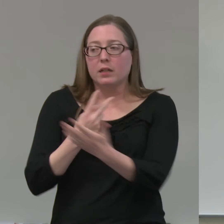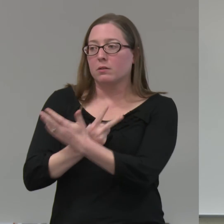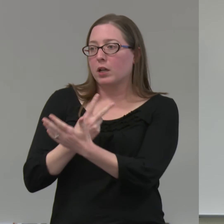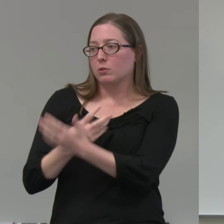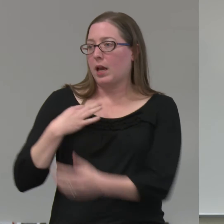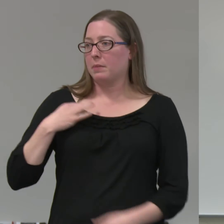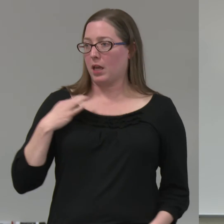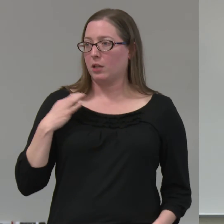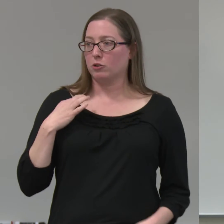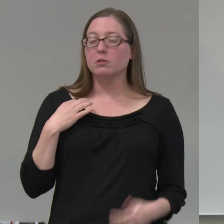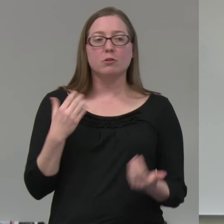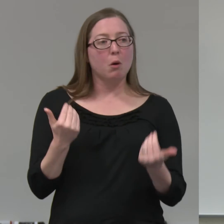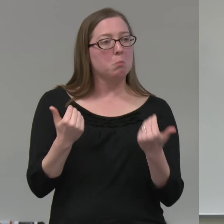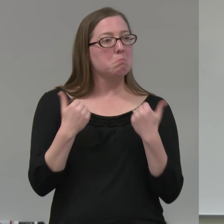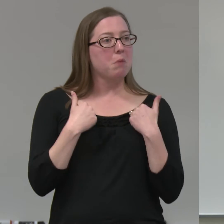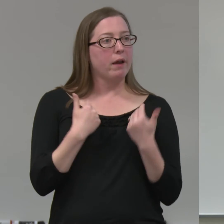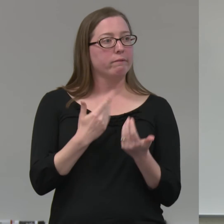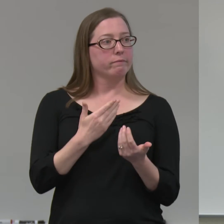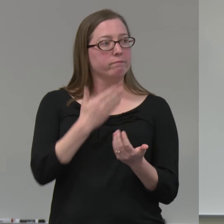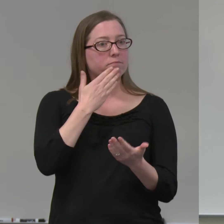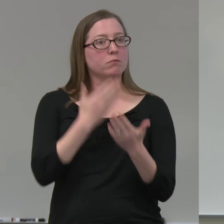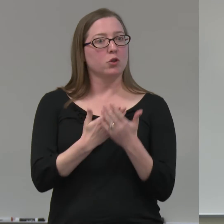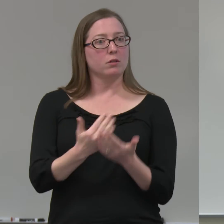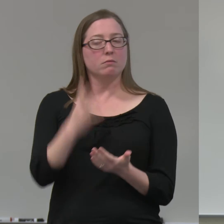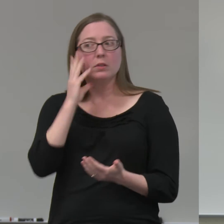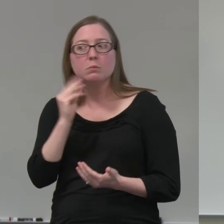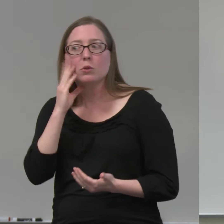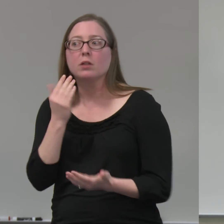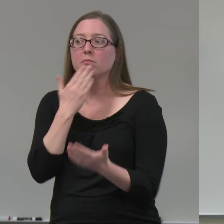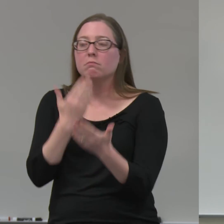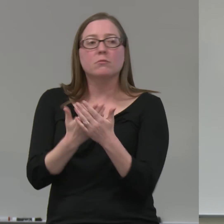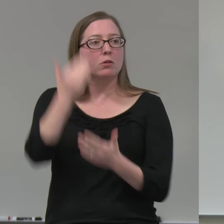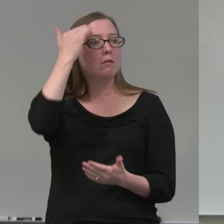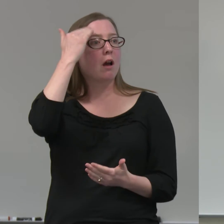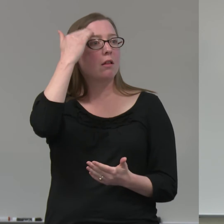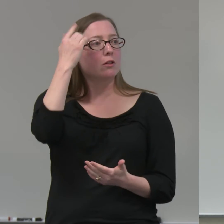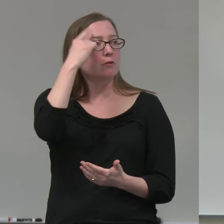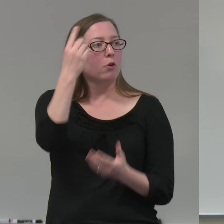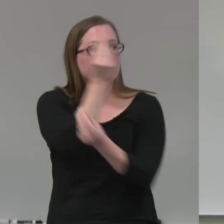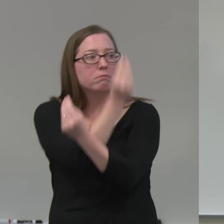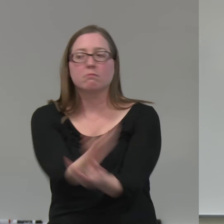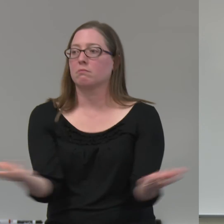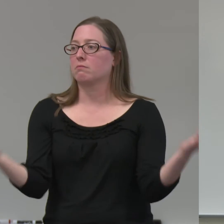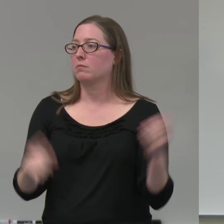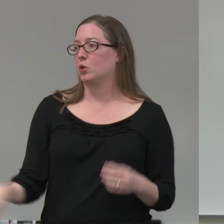about tips for doing that, so I thought about this a bit